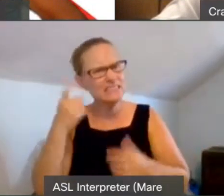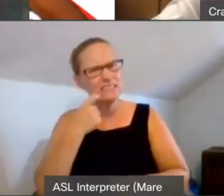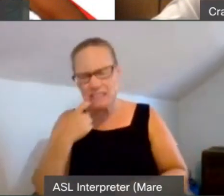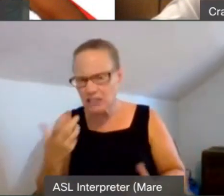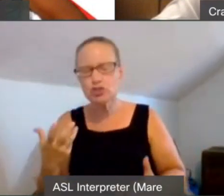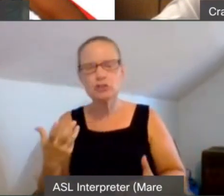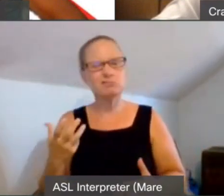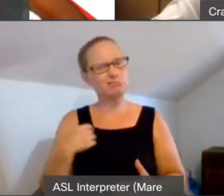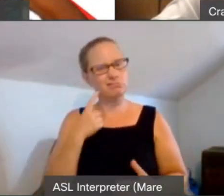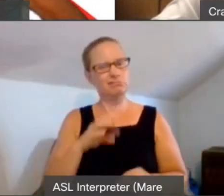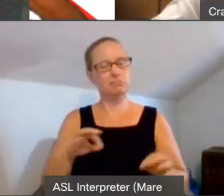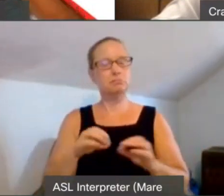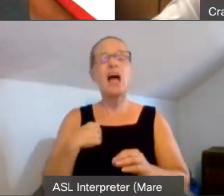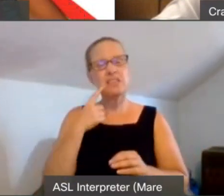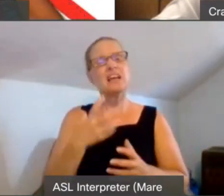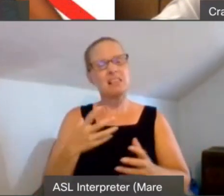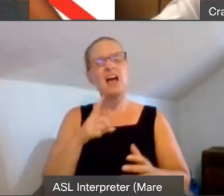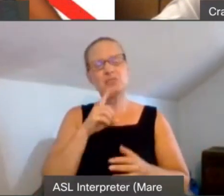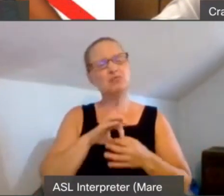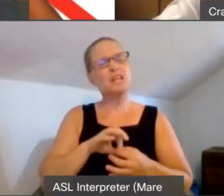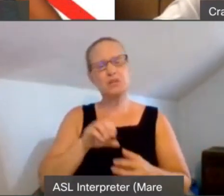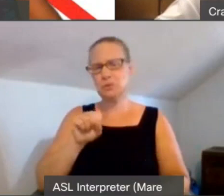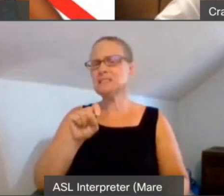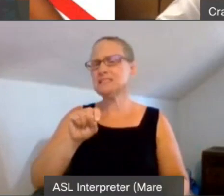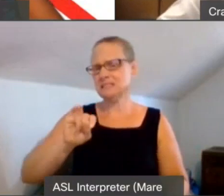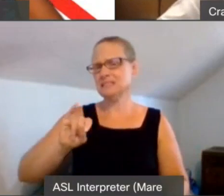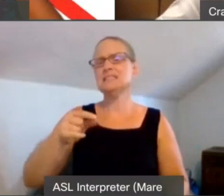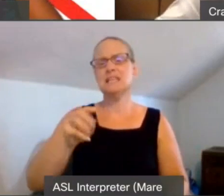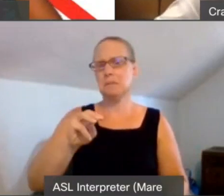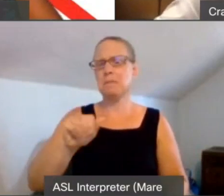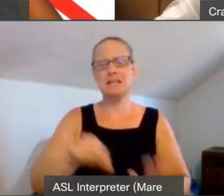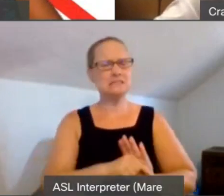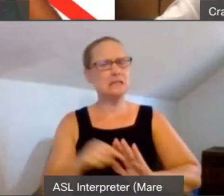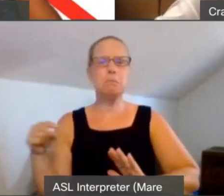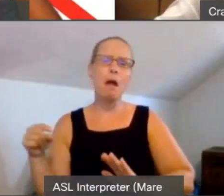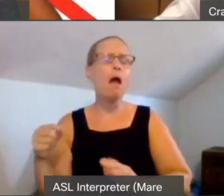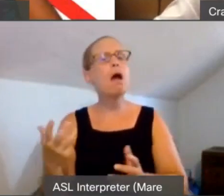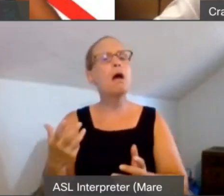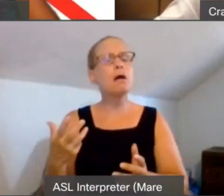I mean, I think a lot of it is stigma too, I think a lot of people re-offend or whatever